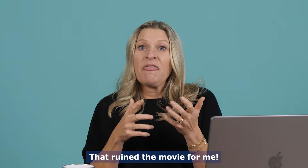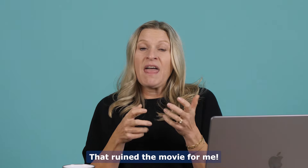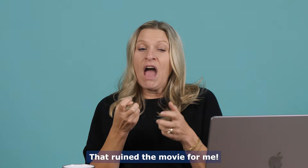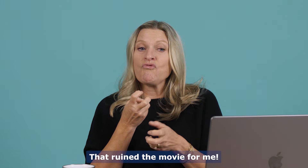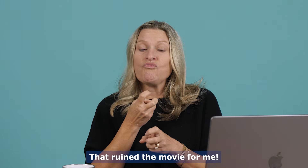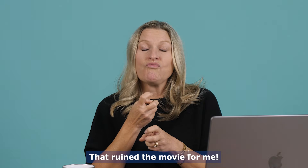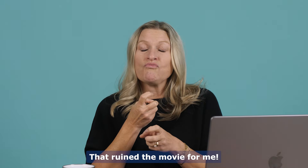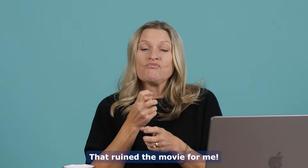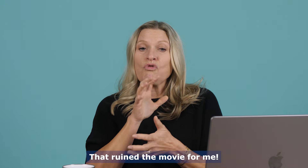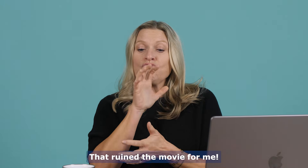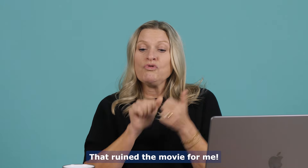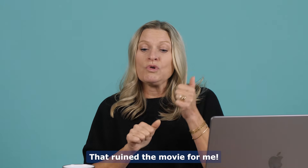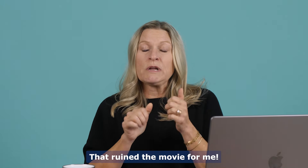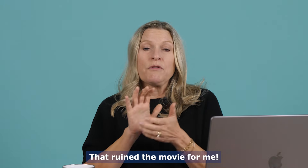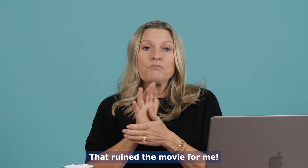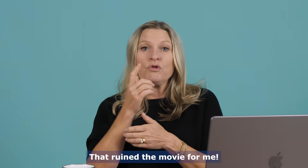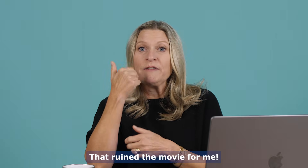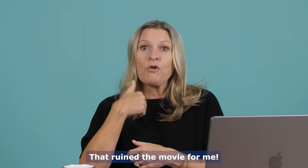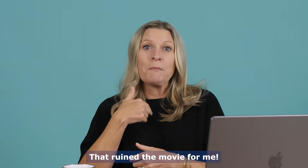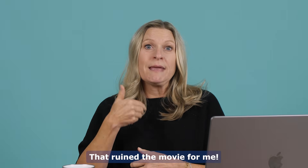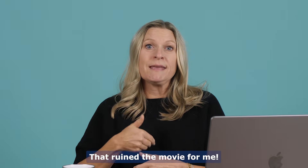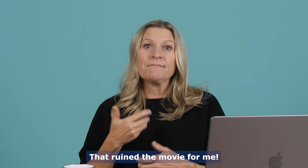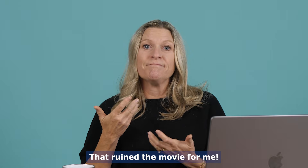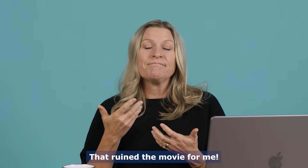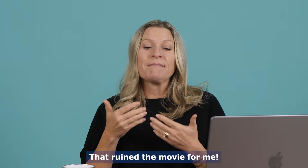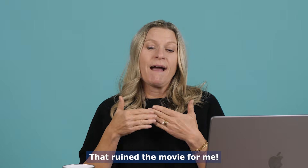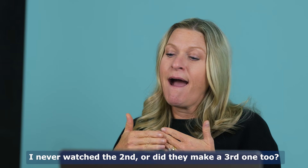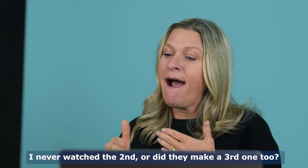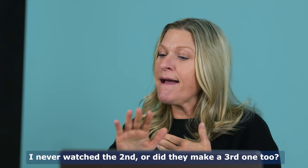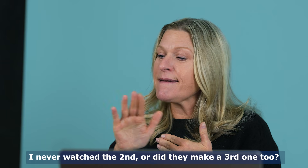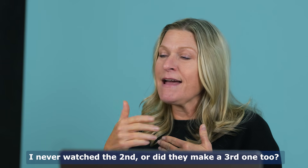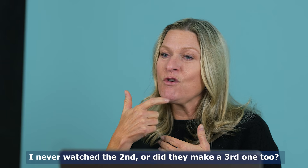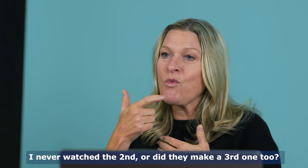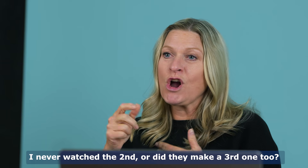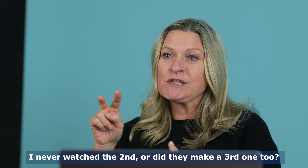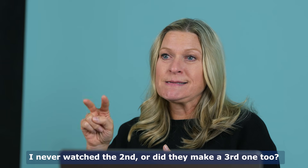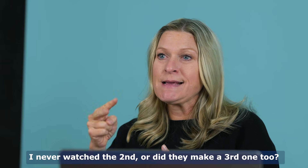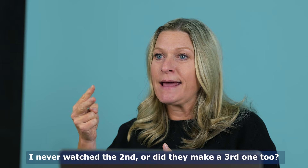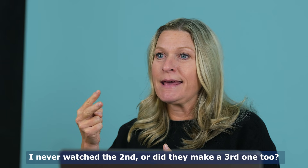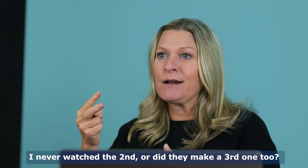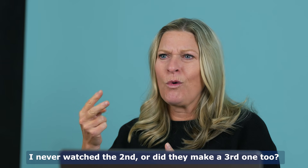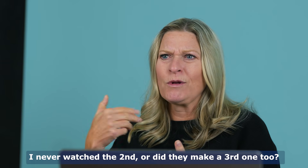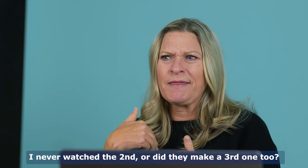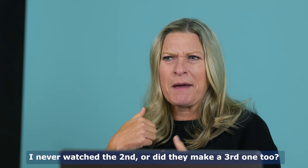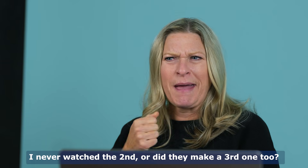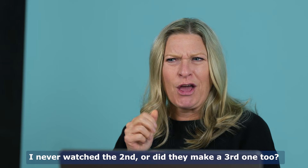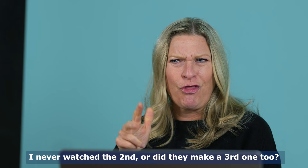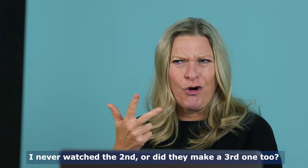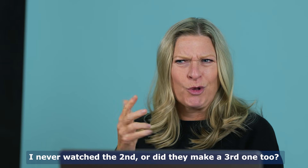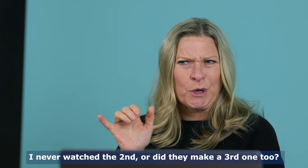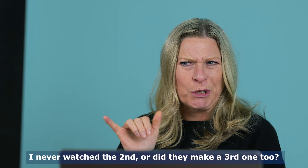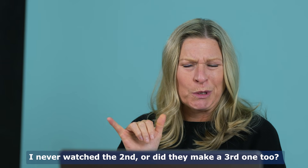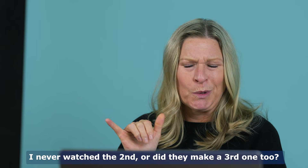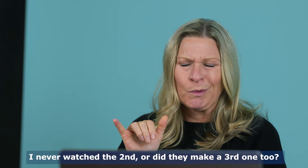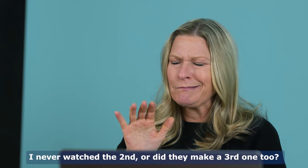That ruined the movie for me! I never watched the 2nd, or did they make a 3rd one too?